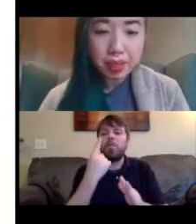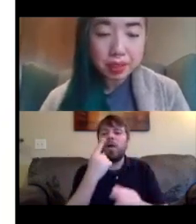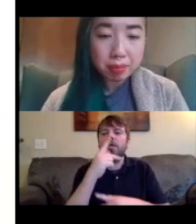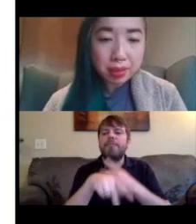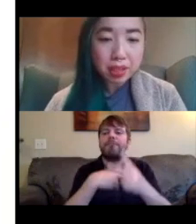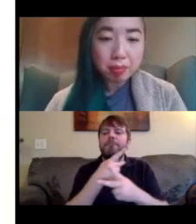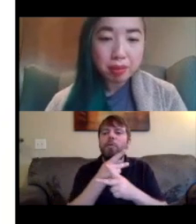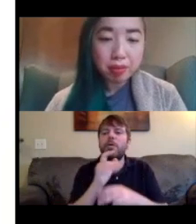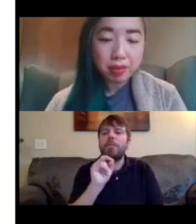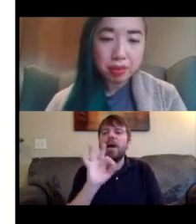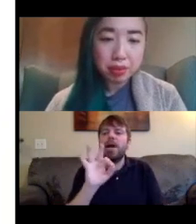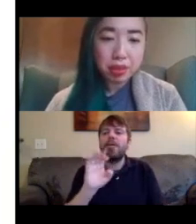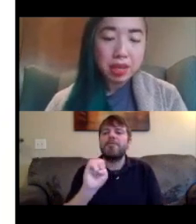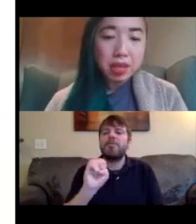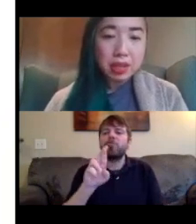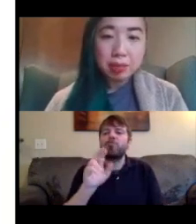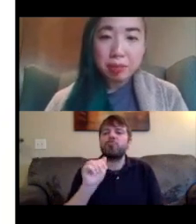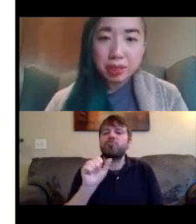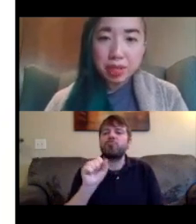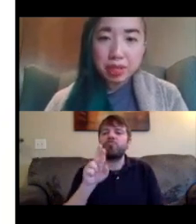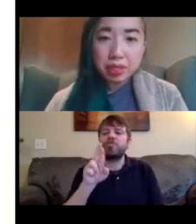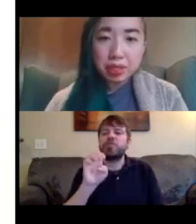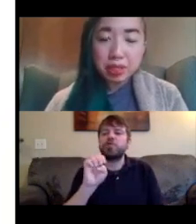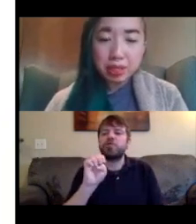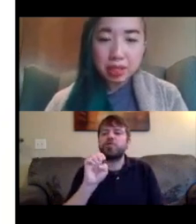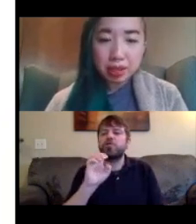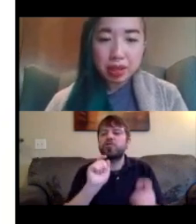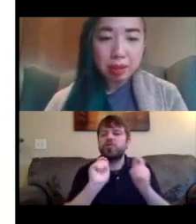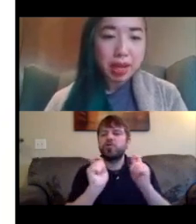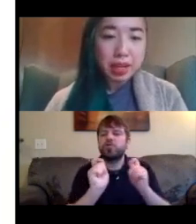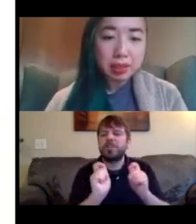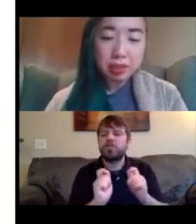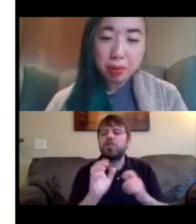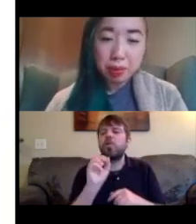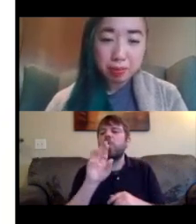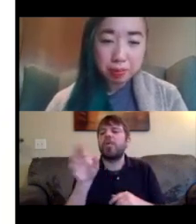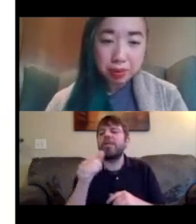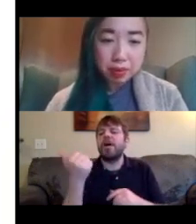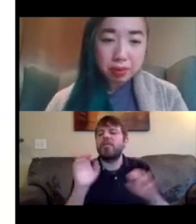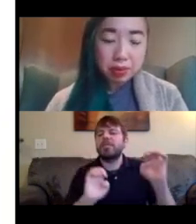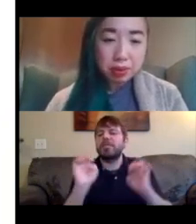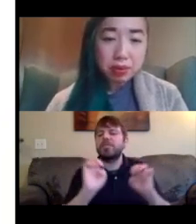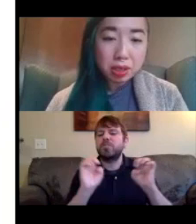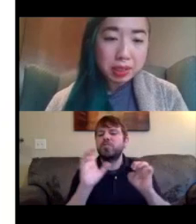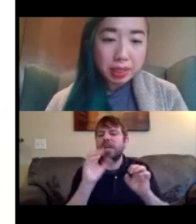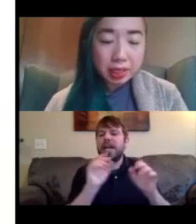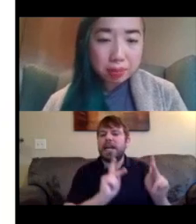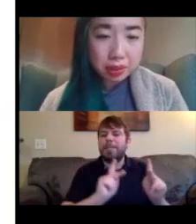some other type of visual experimentation and apply it to the poem. So in Shelby's example,